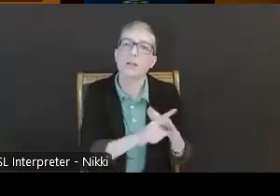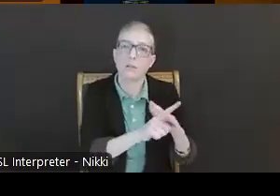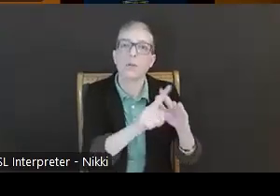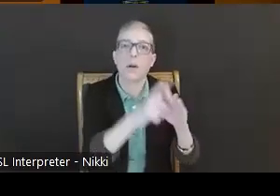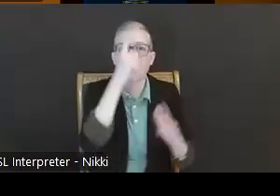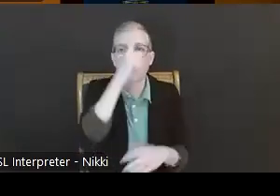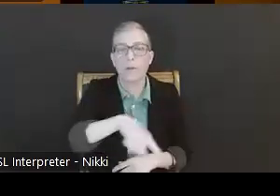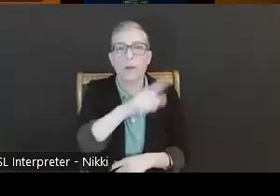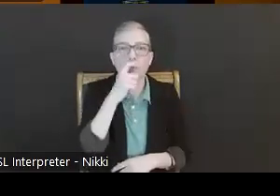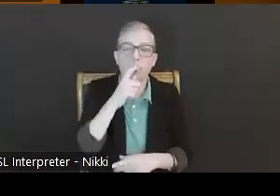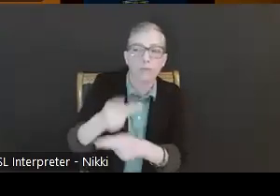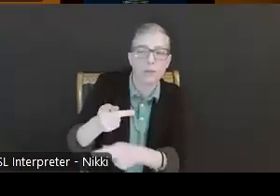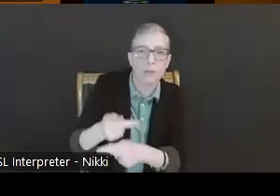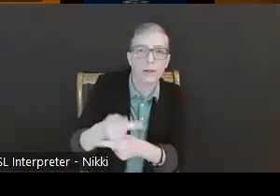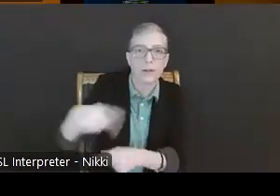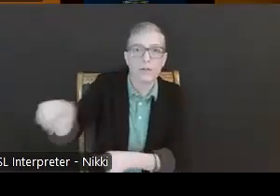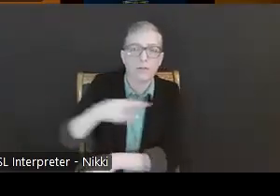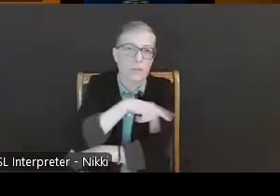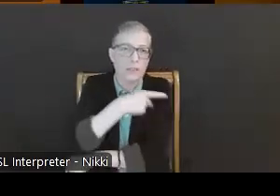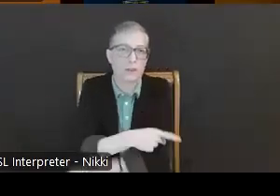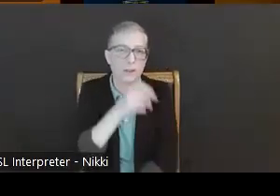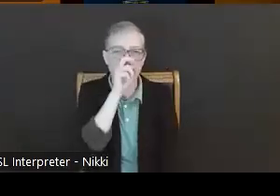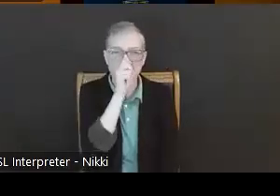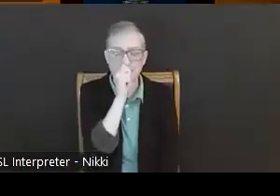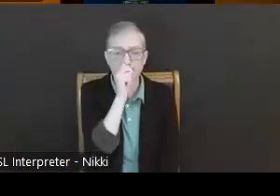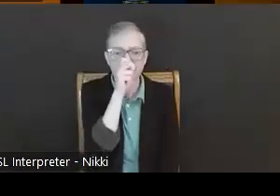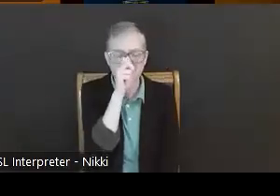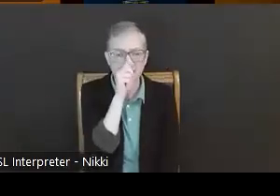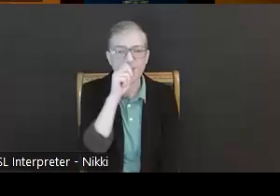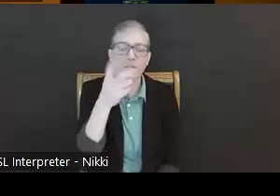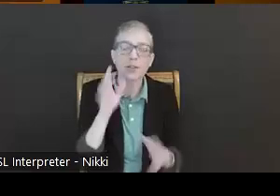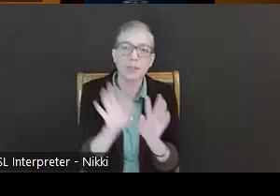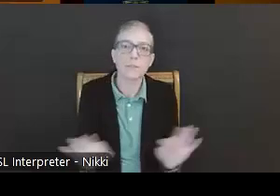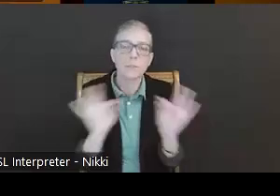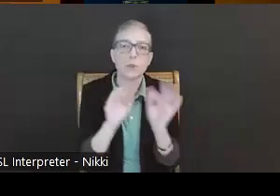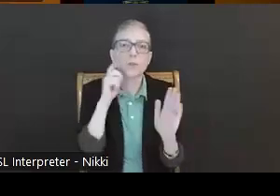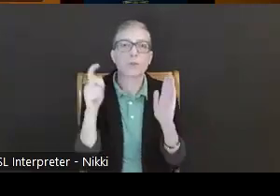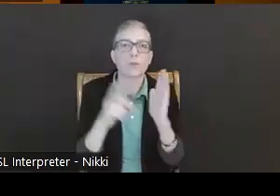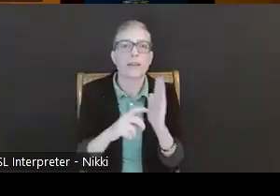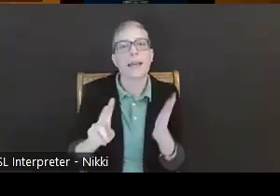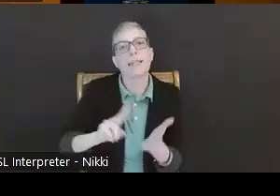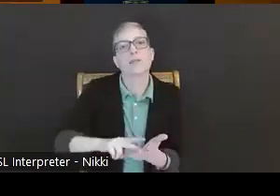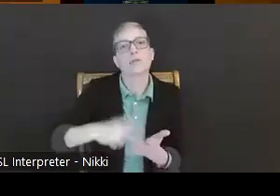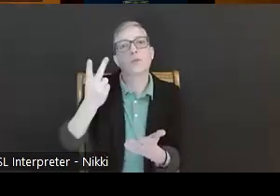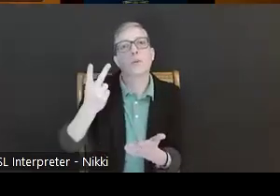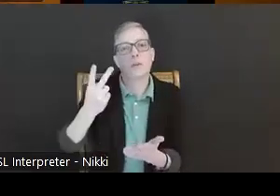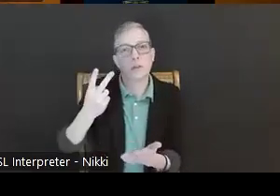of cancer so recognizing that there's kind of this dual emotional burden um and and how we address